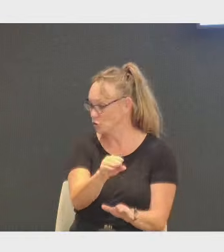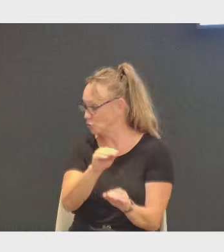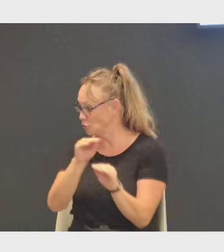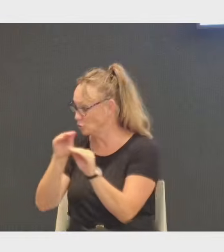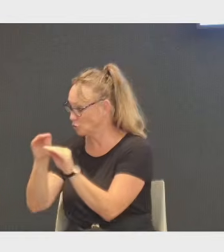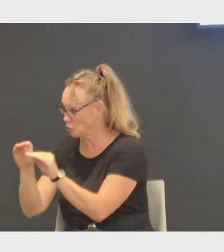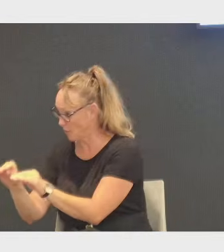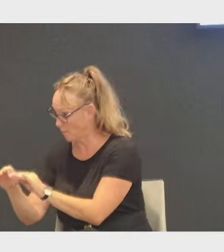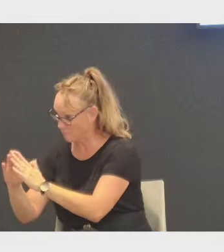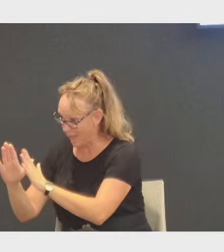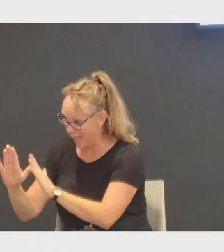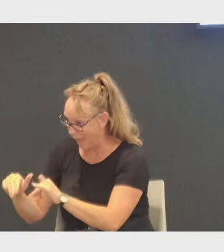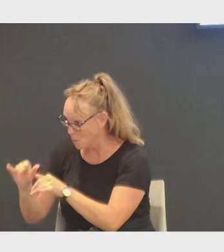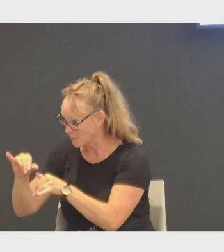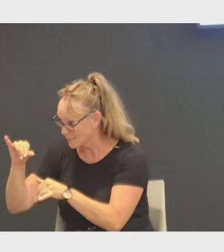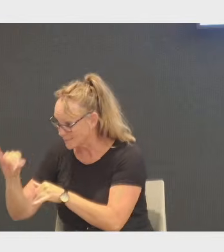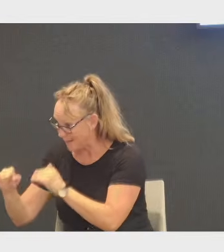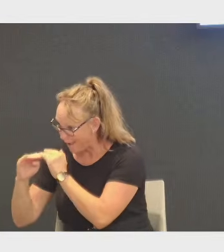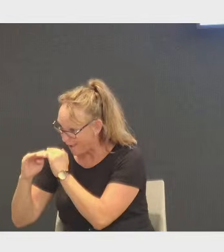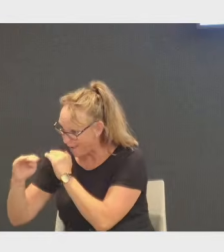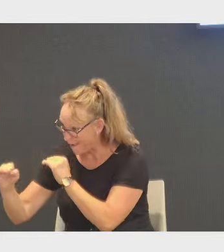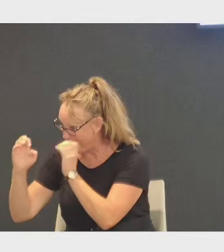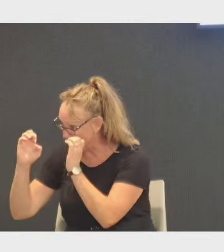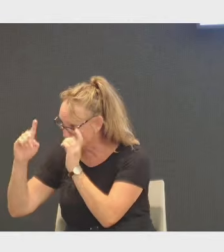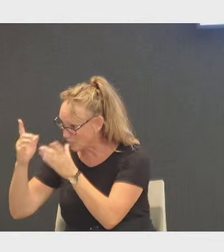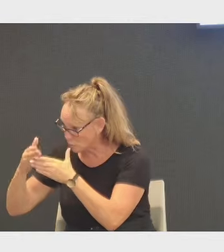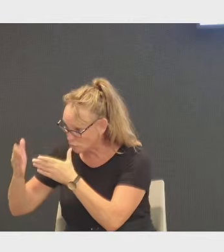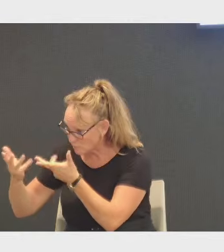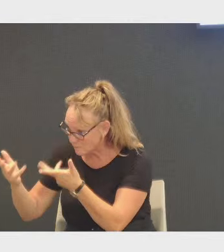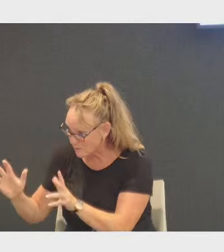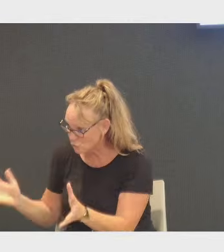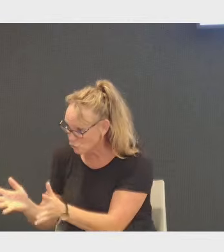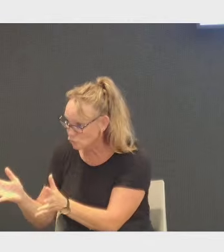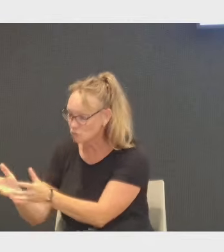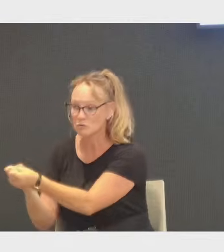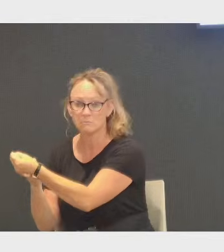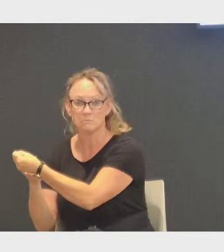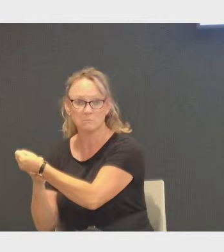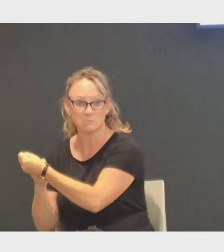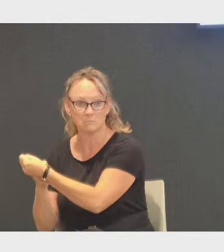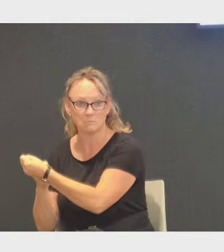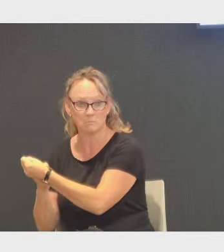make sure that they are completing their education and provide gainful employment to help them